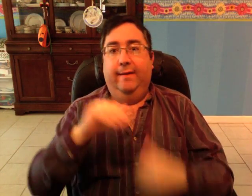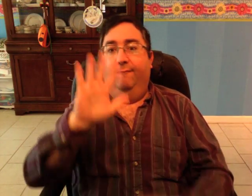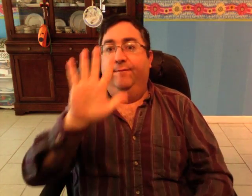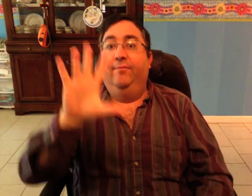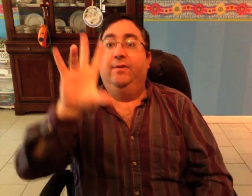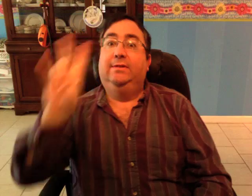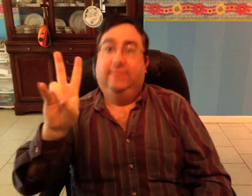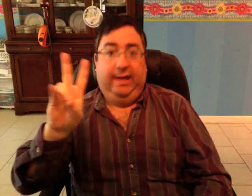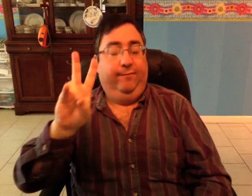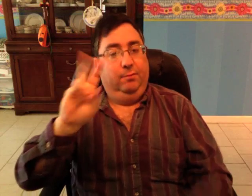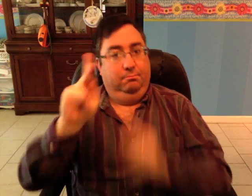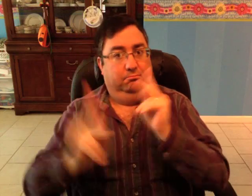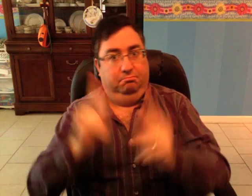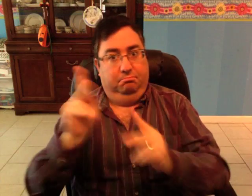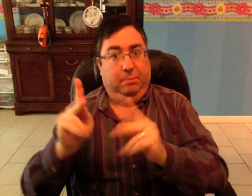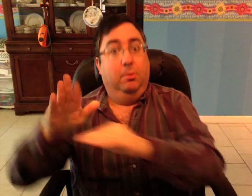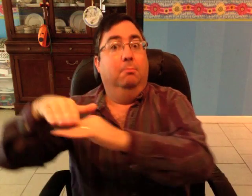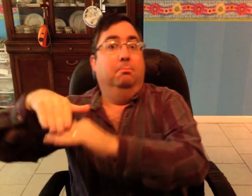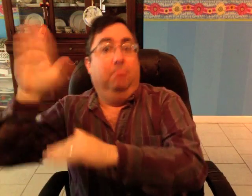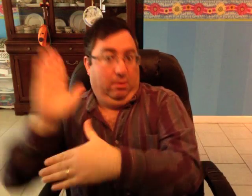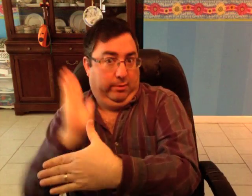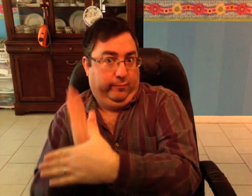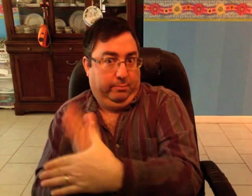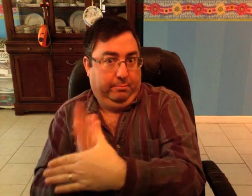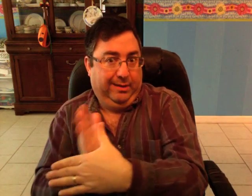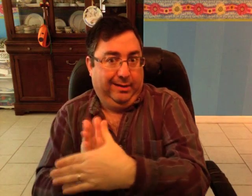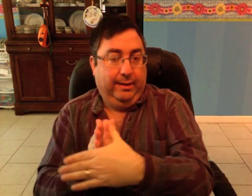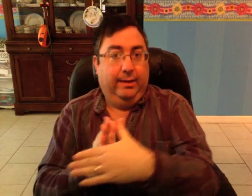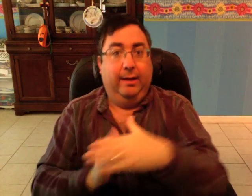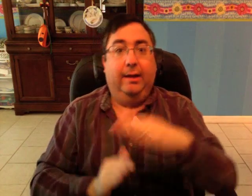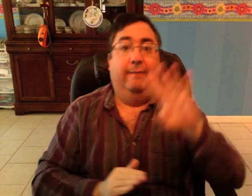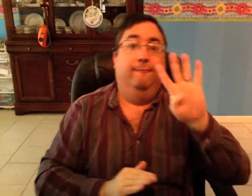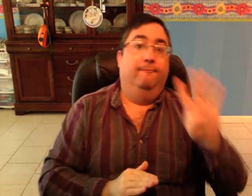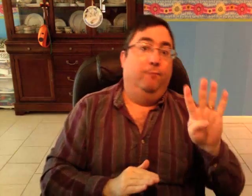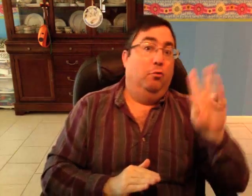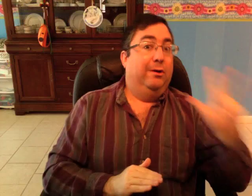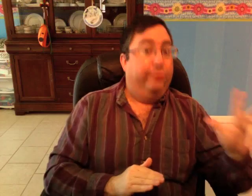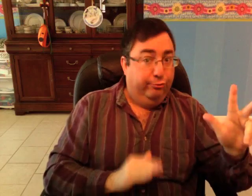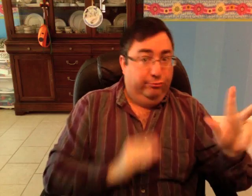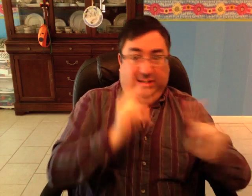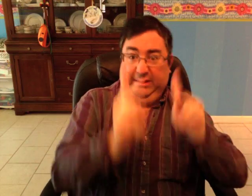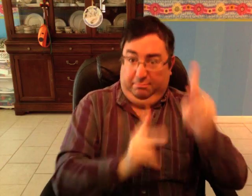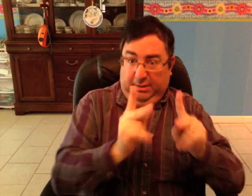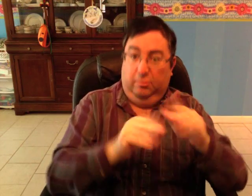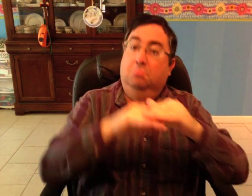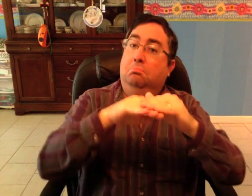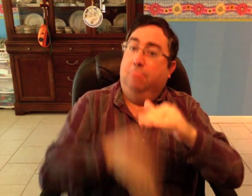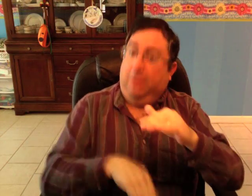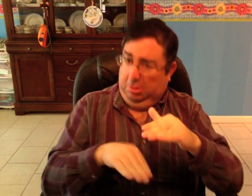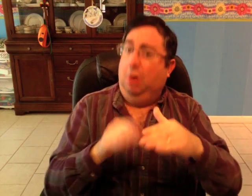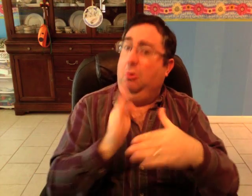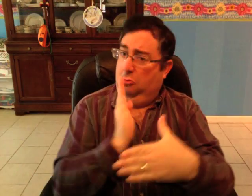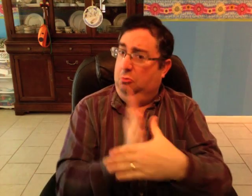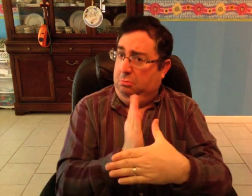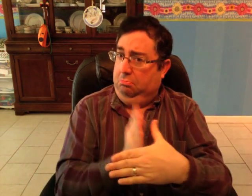57 people above the mean and 43 people below the mean.